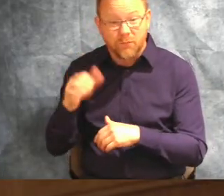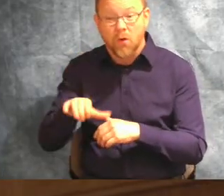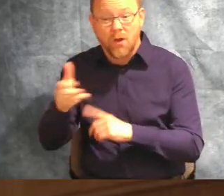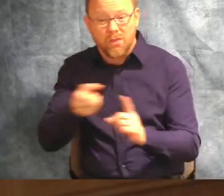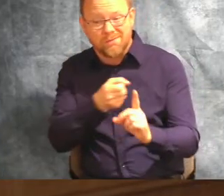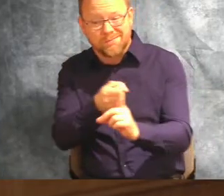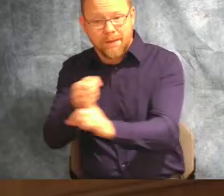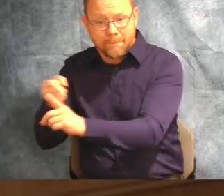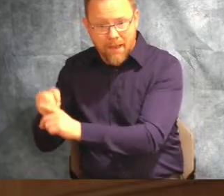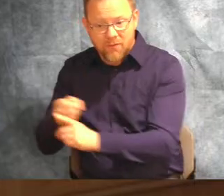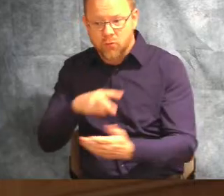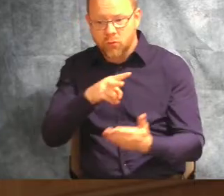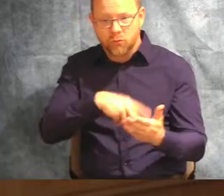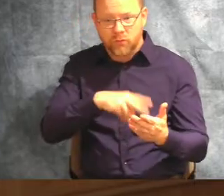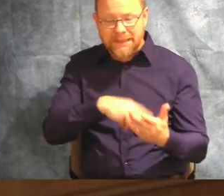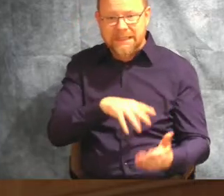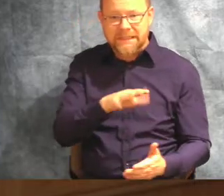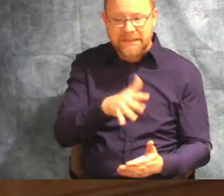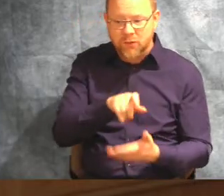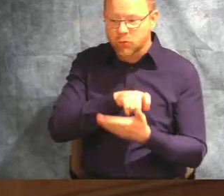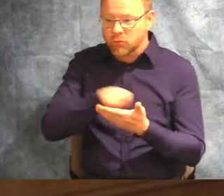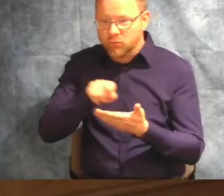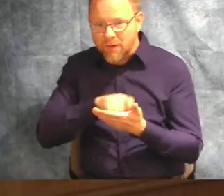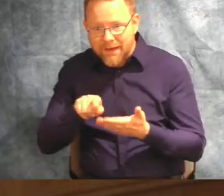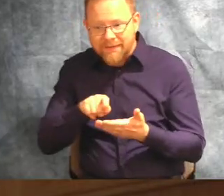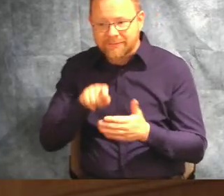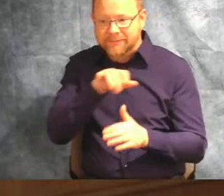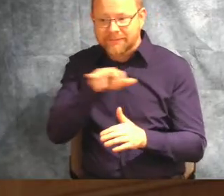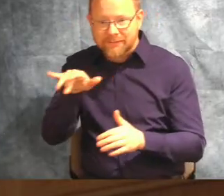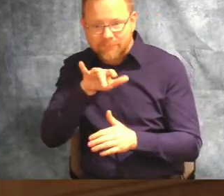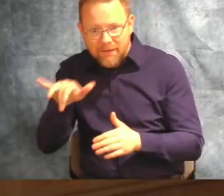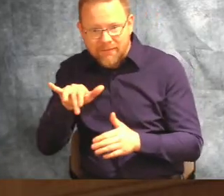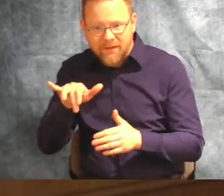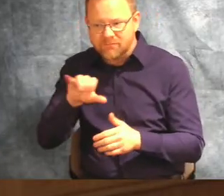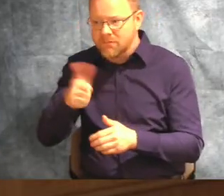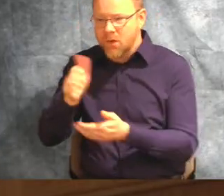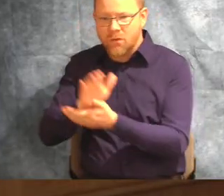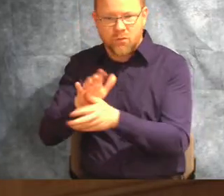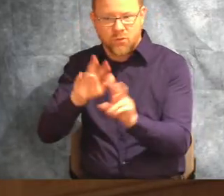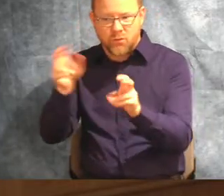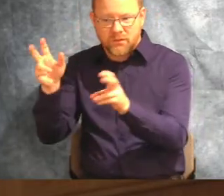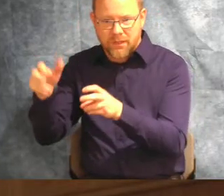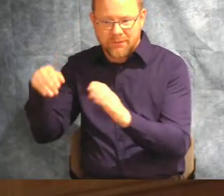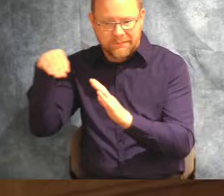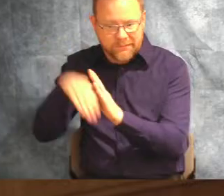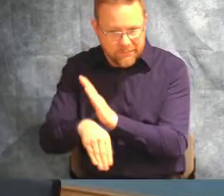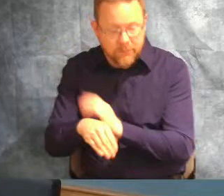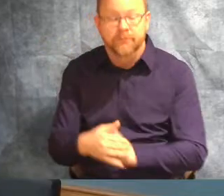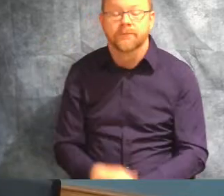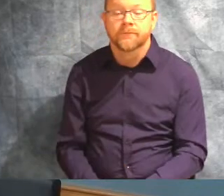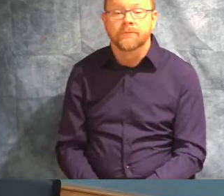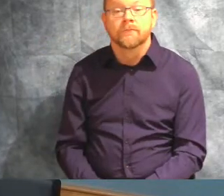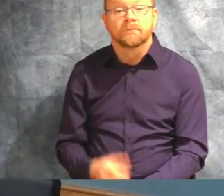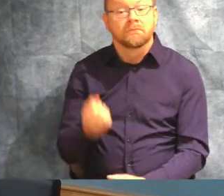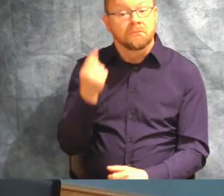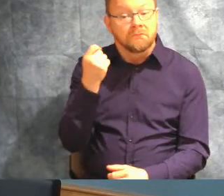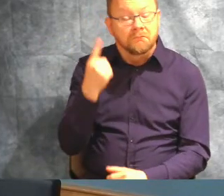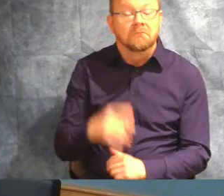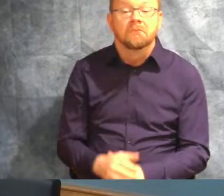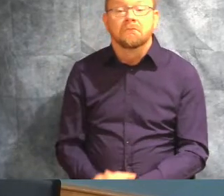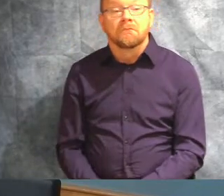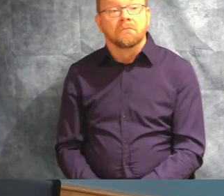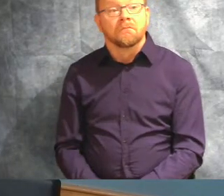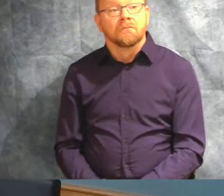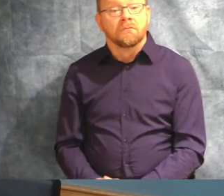in reading, writing, spelling and other school related skills. And whereas that such primary and